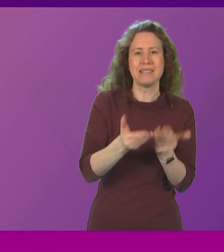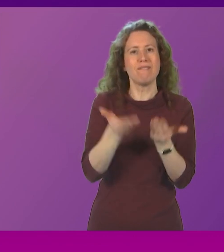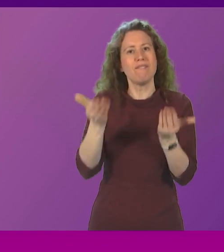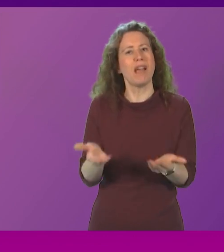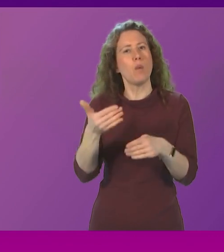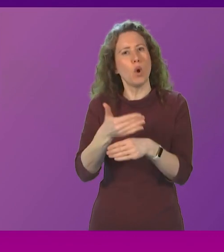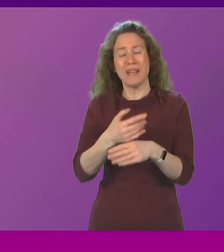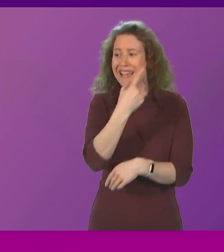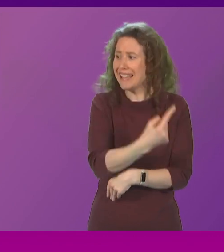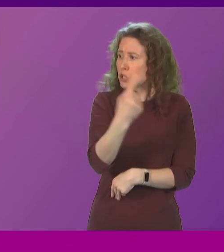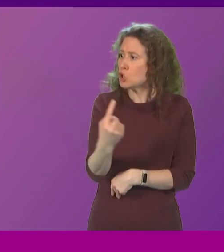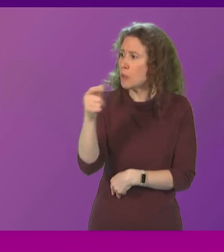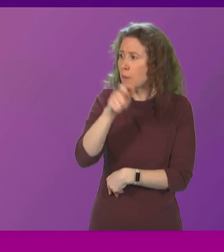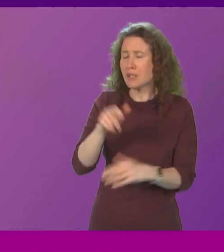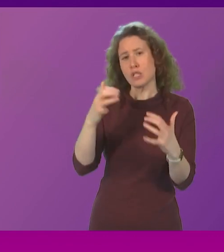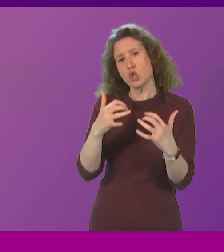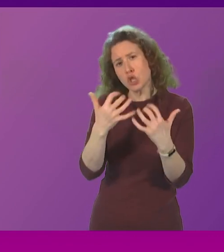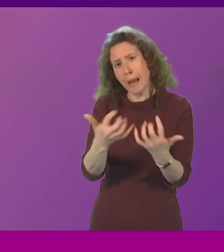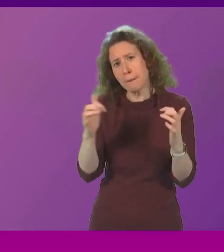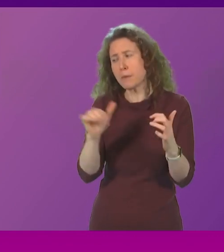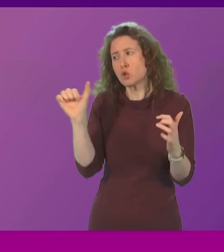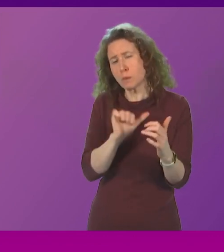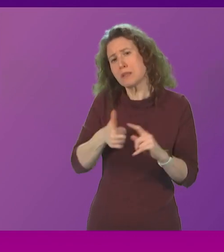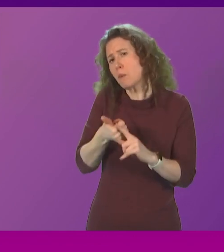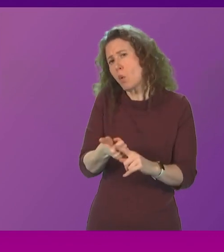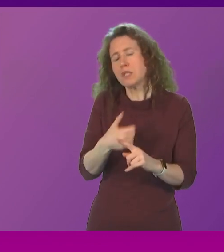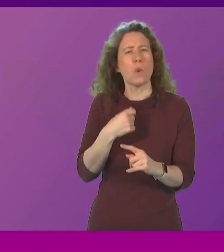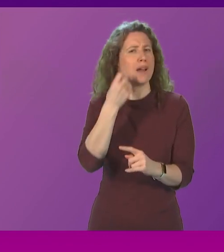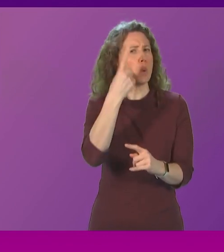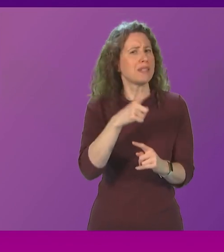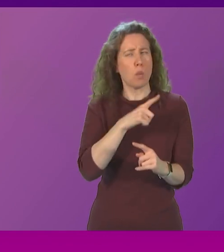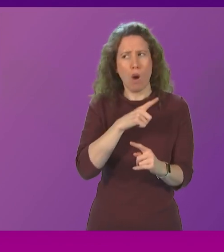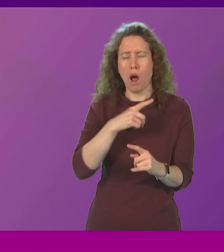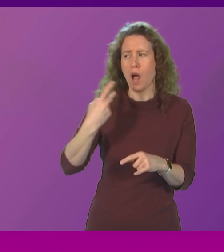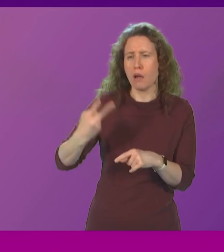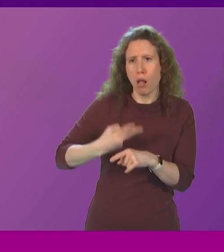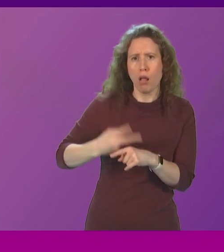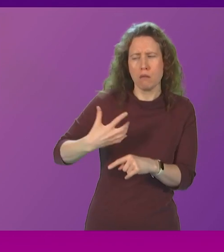Every person in the chamber should be able to get behind that, so I do not understand why we hear the moaning and groaning from the Conservatives.